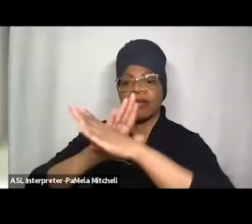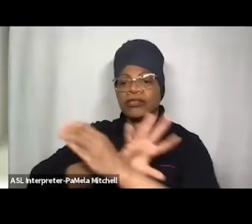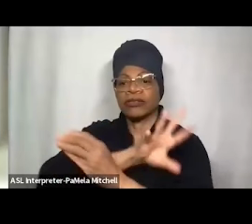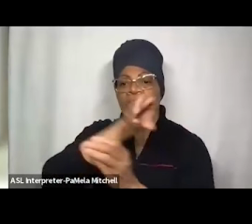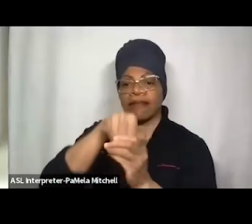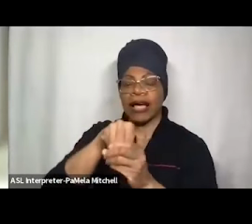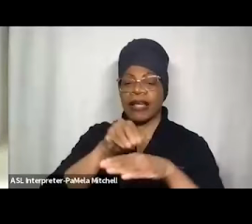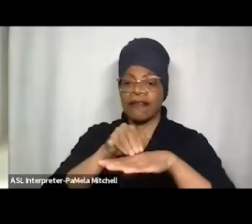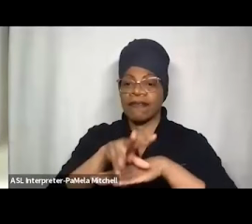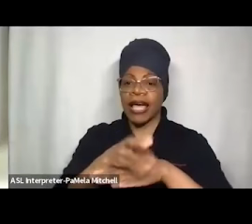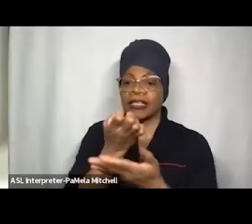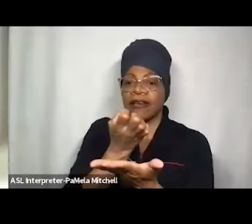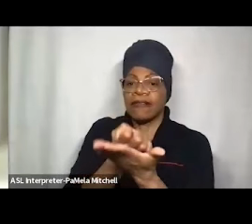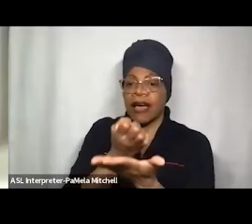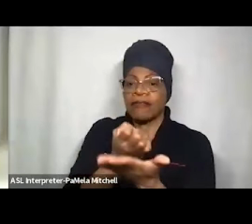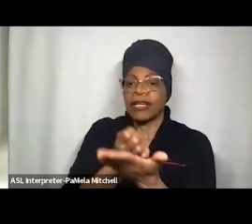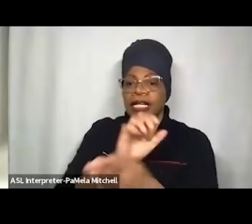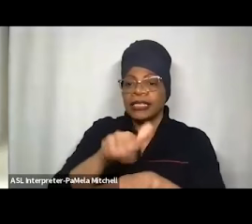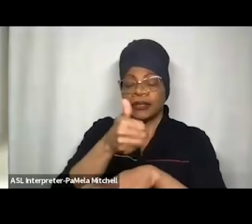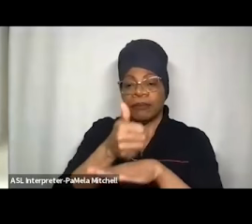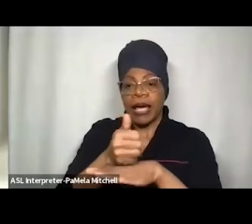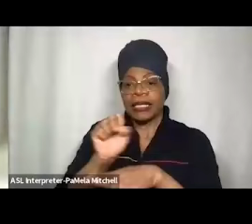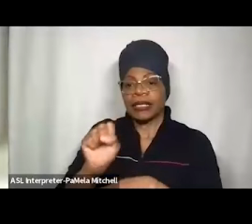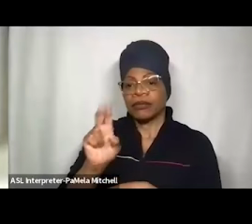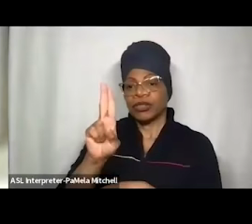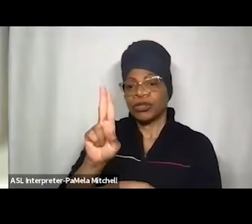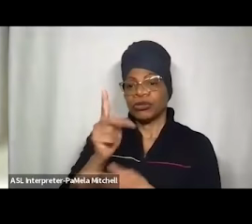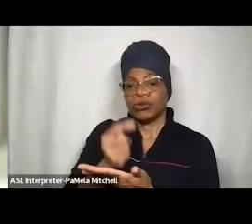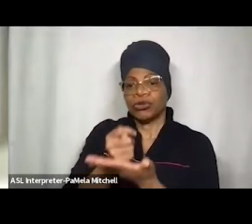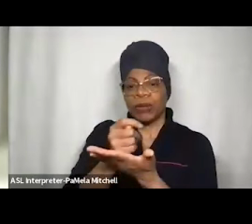evidence-based substance use disorder treatment, we call those responsivity factors.